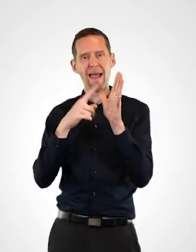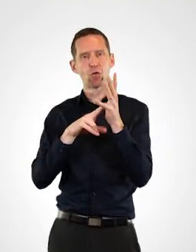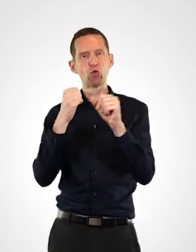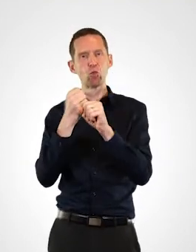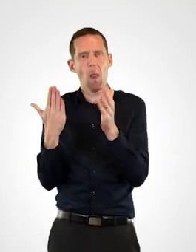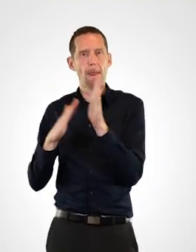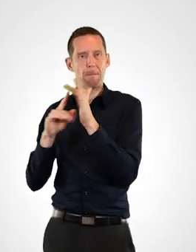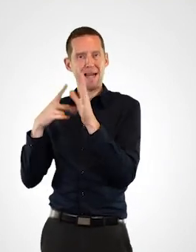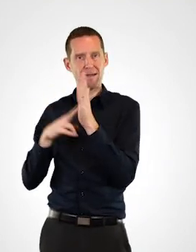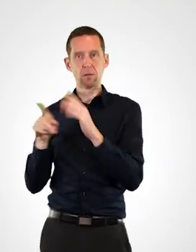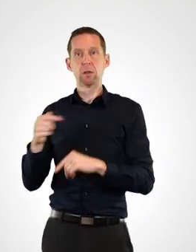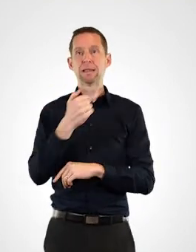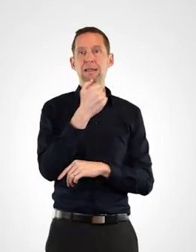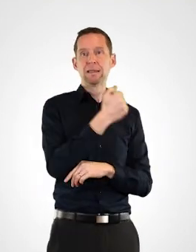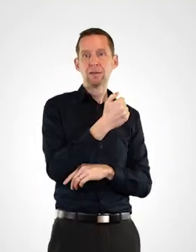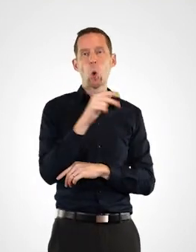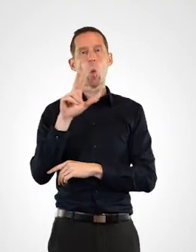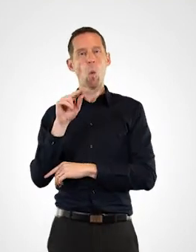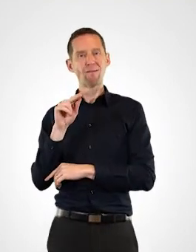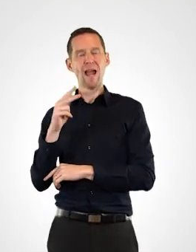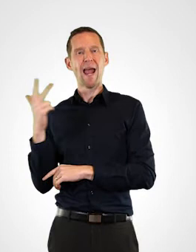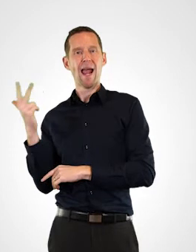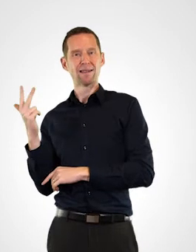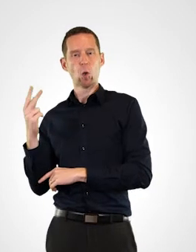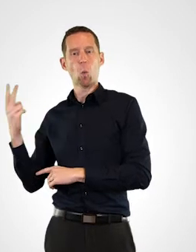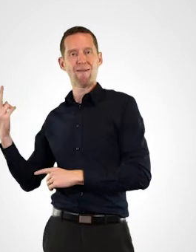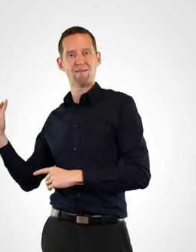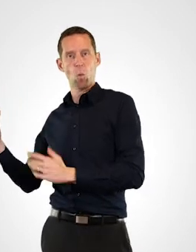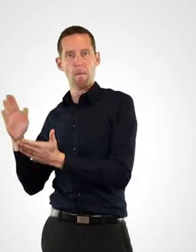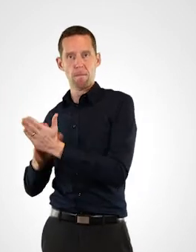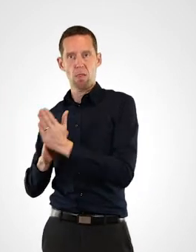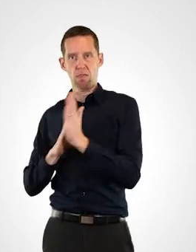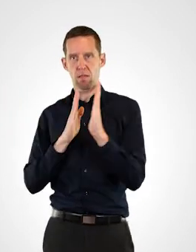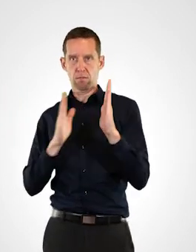So here we have 6 and 12 and 18 and 24 months.